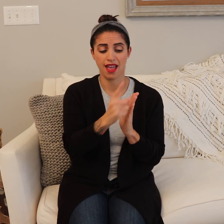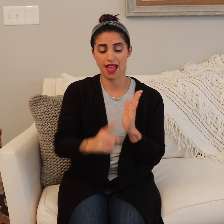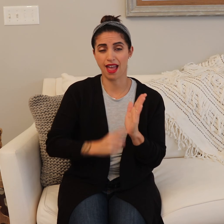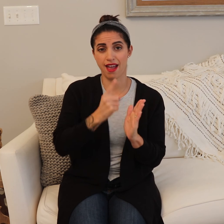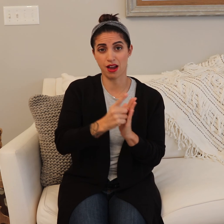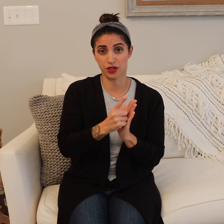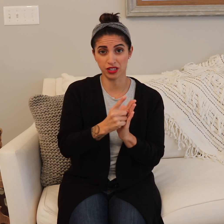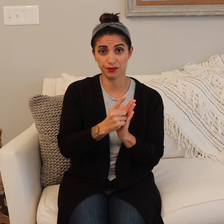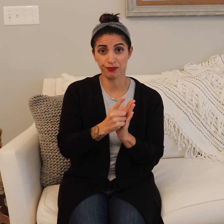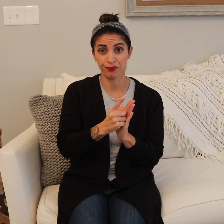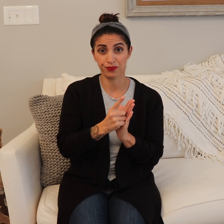Hour